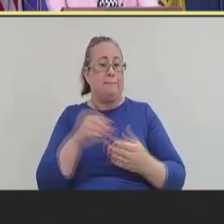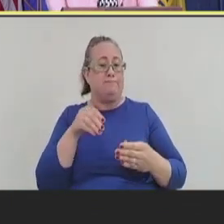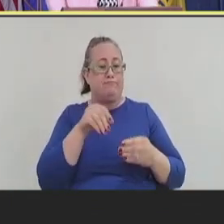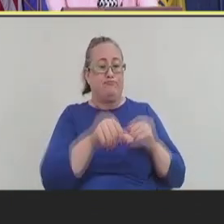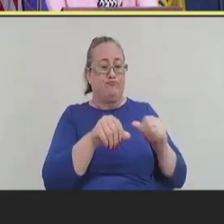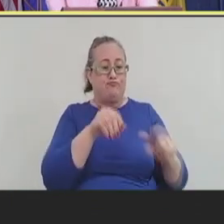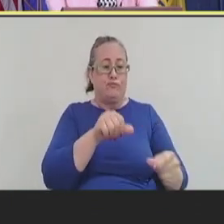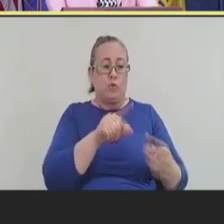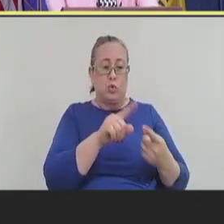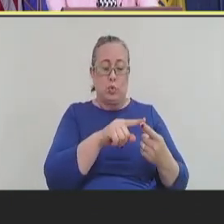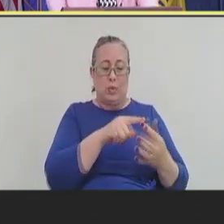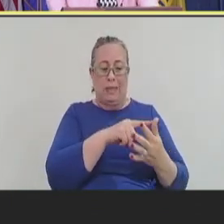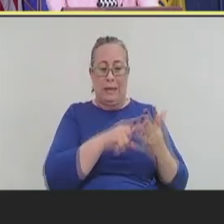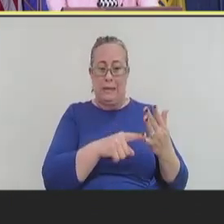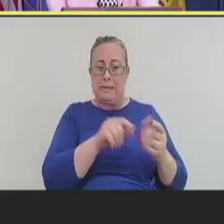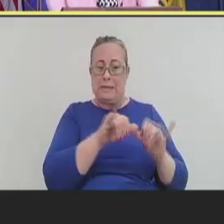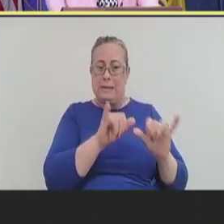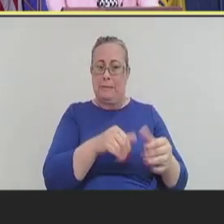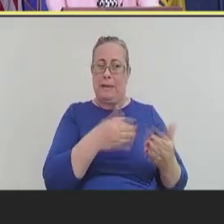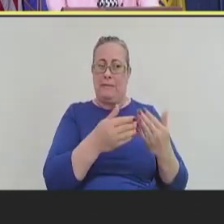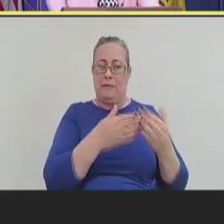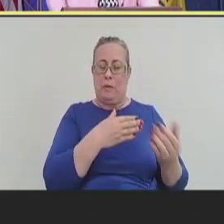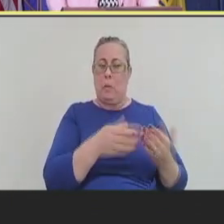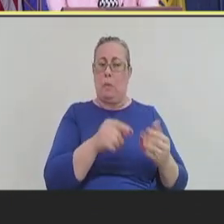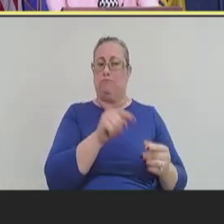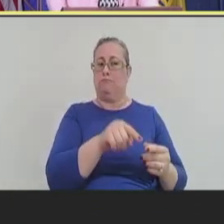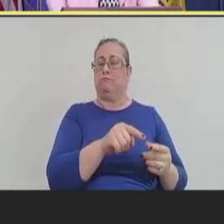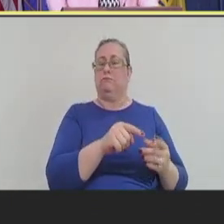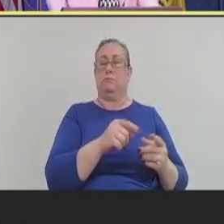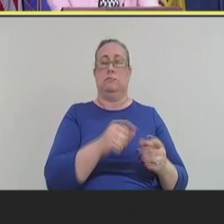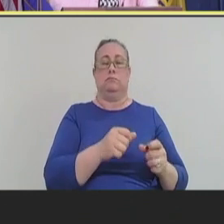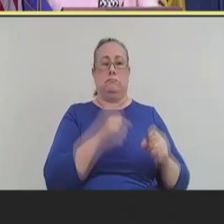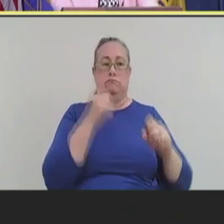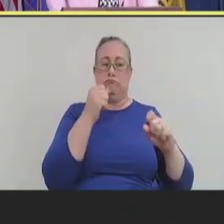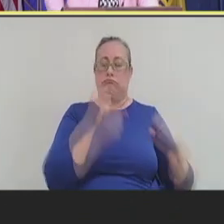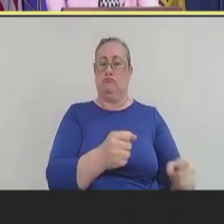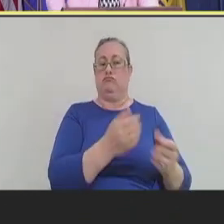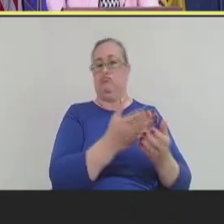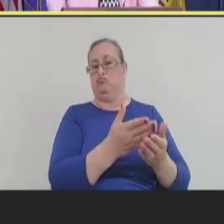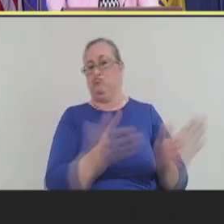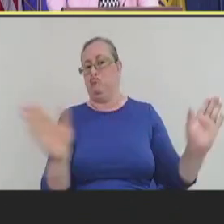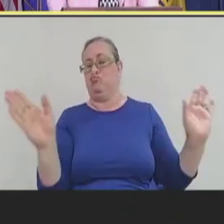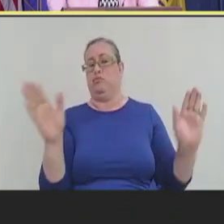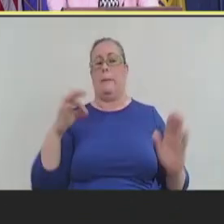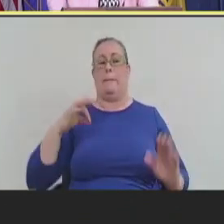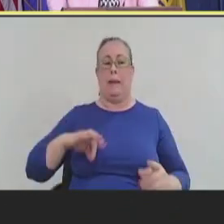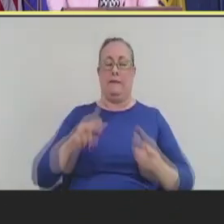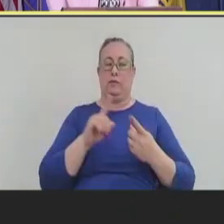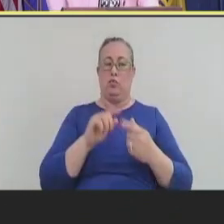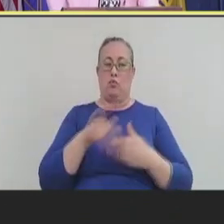even though we know that they have a broad benefit for everyone in the country.